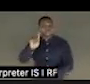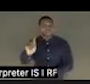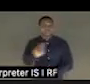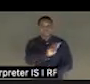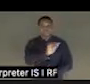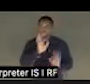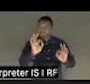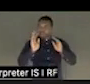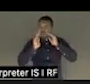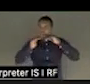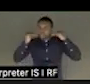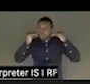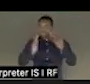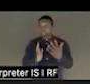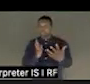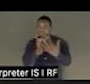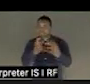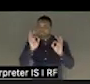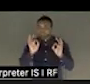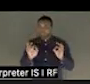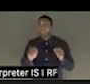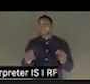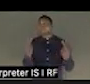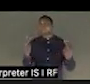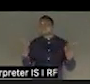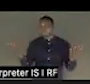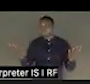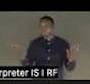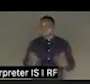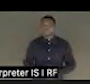costs even more money because you need to do it kind of at an individual basis.